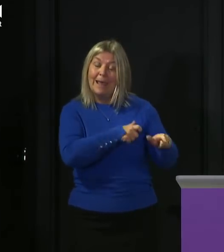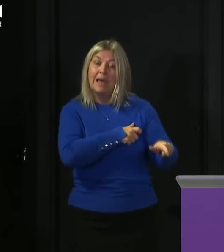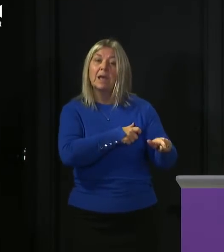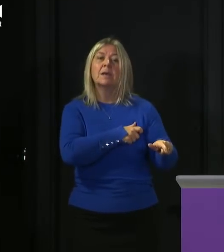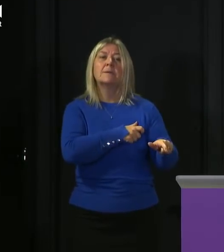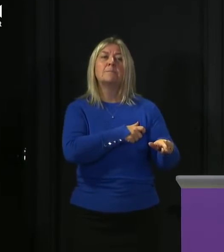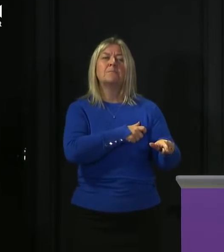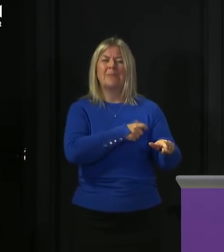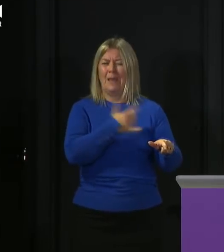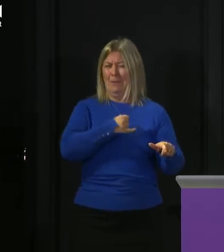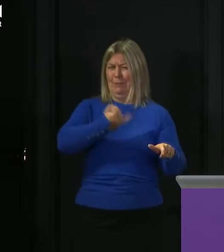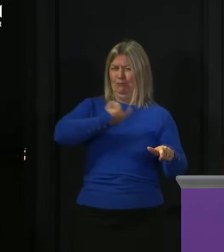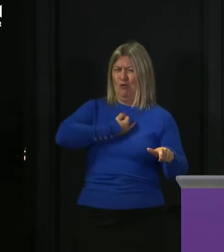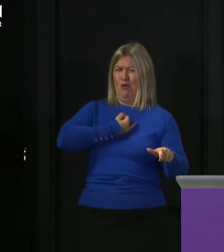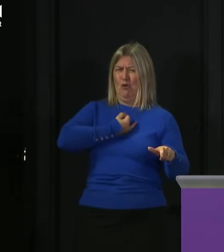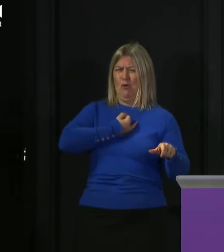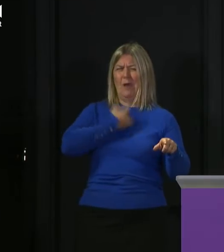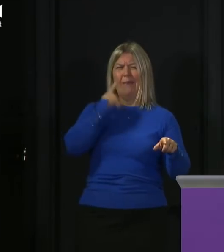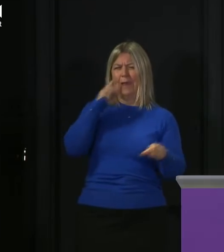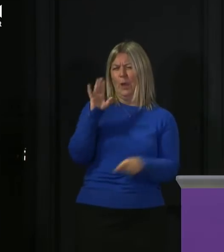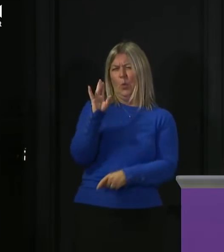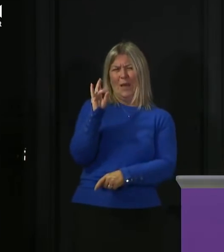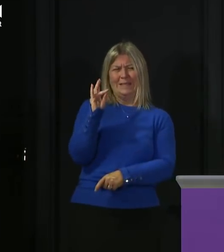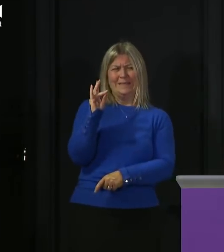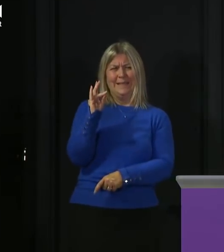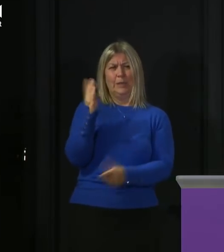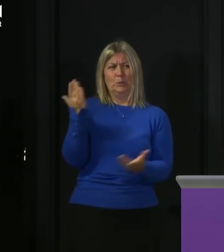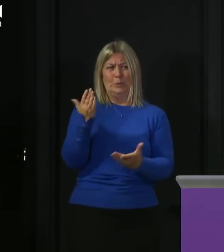be getting these wrong, but I think Wednesday is the day they are getting published. There's also